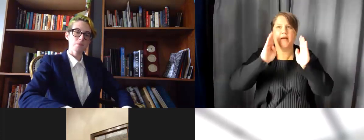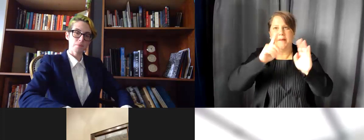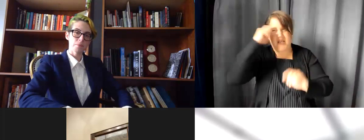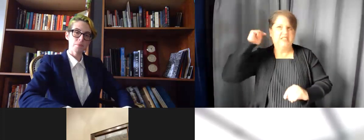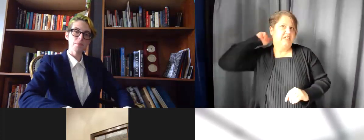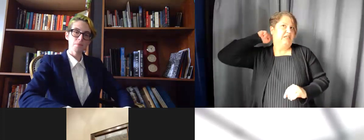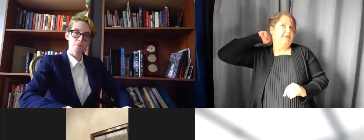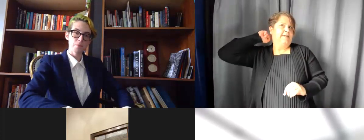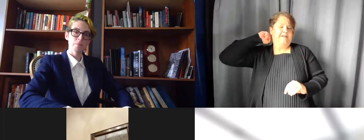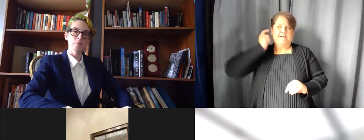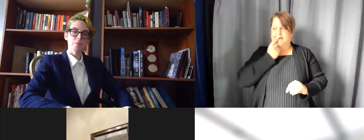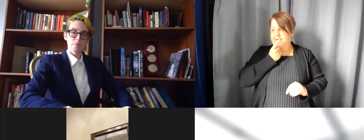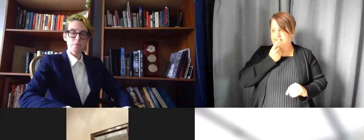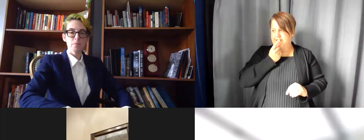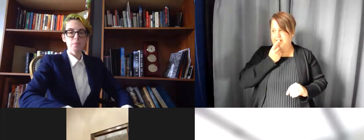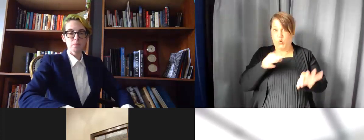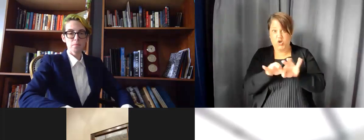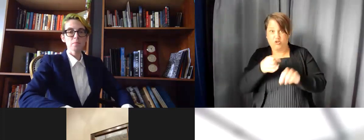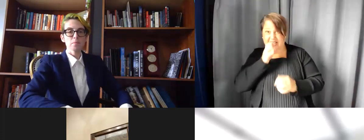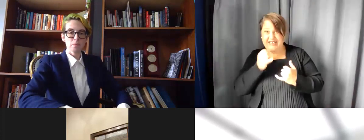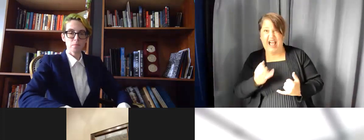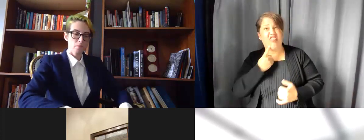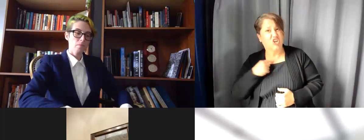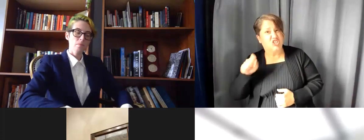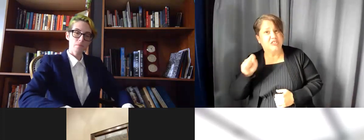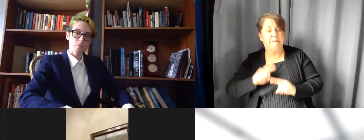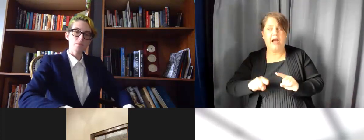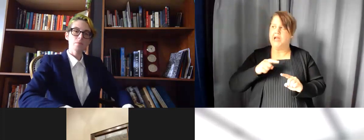Jordan Radford: Oh, my gosh! Is there going to be someone to help me go to the facet? Am I going to.